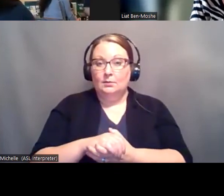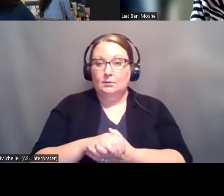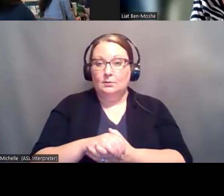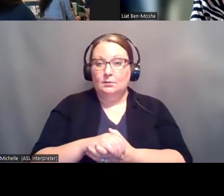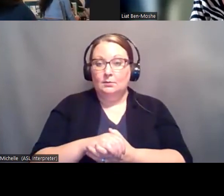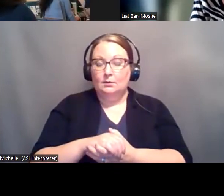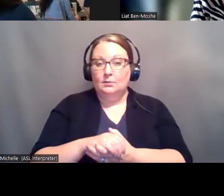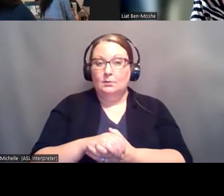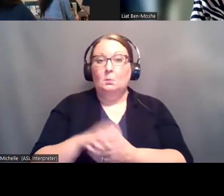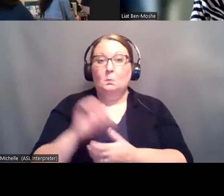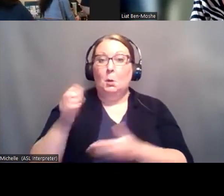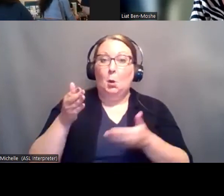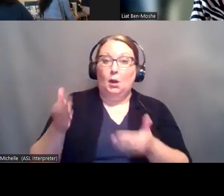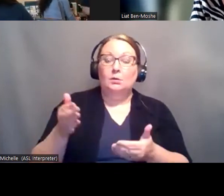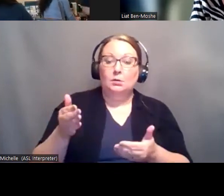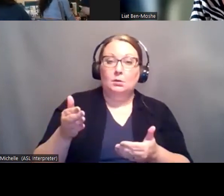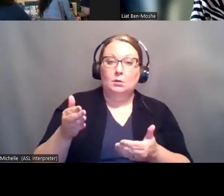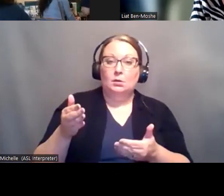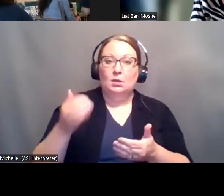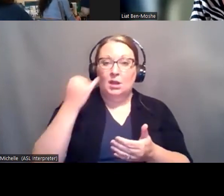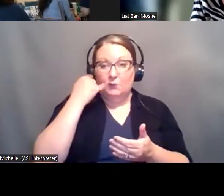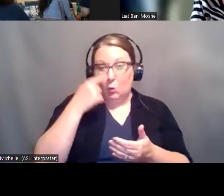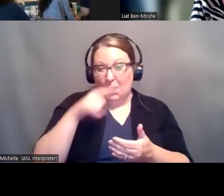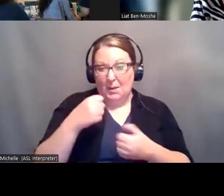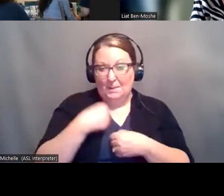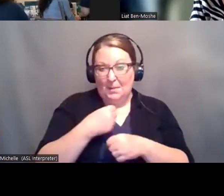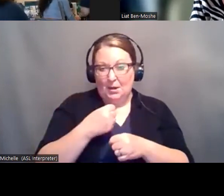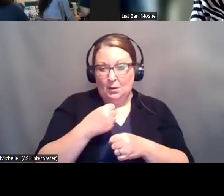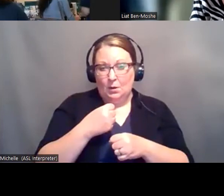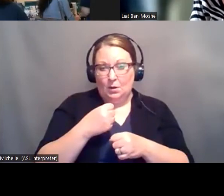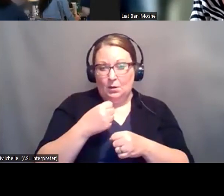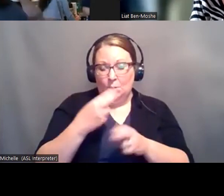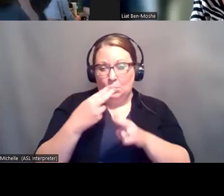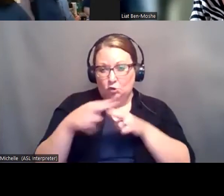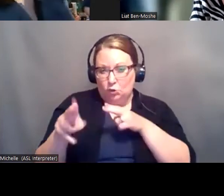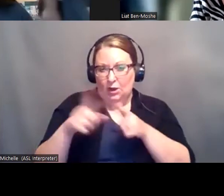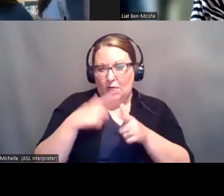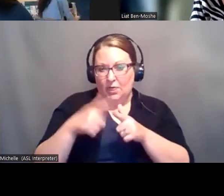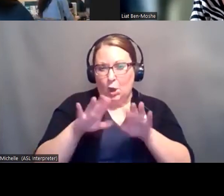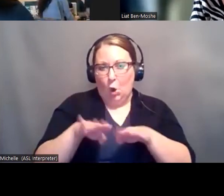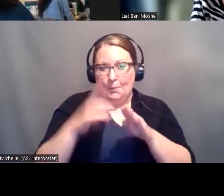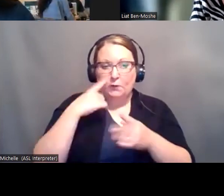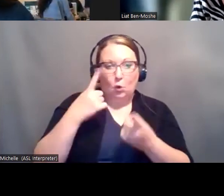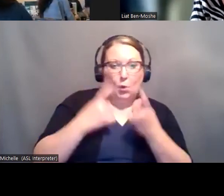That's okay, yeah, make it, if you don't mind, one more quick anecdote, and then we can open it up for Q&A.